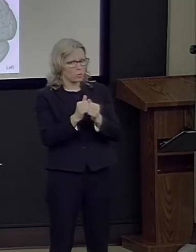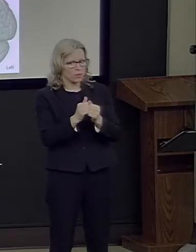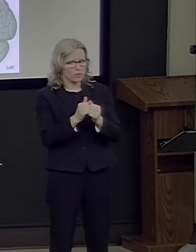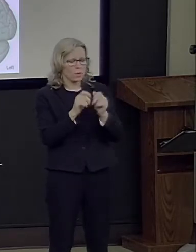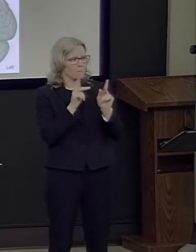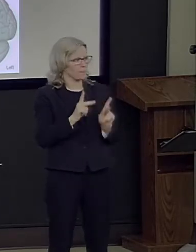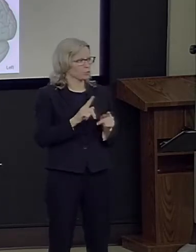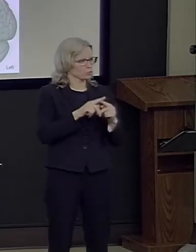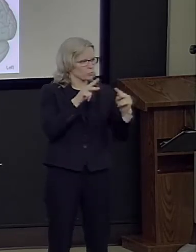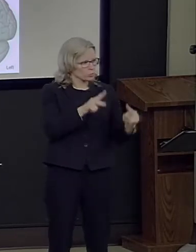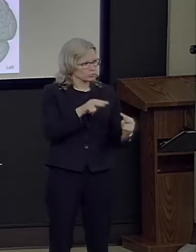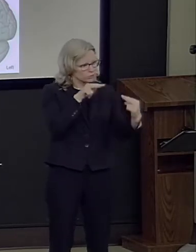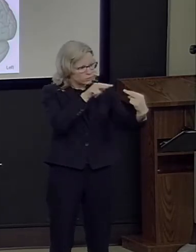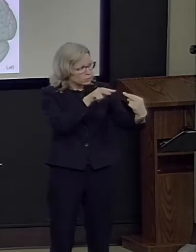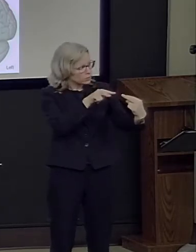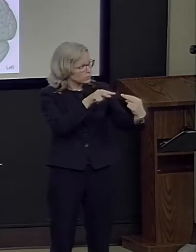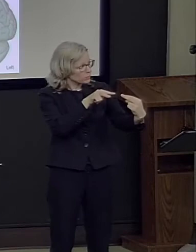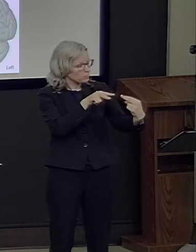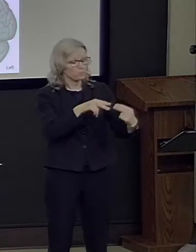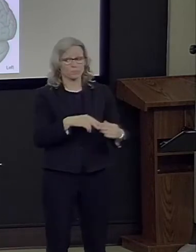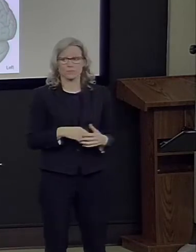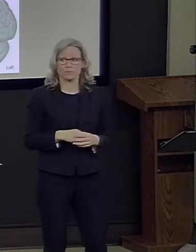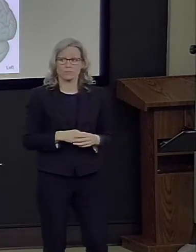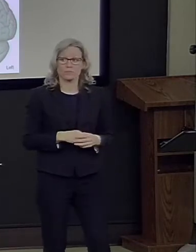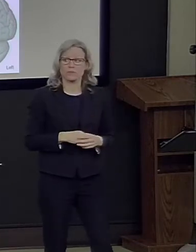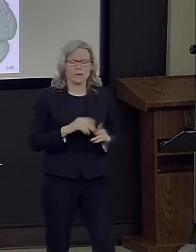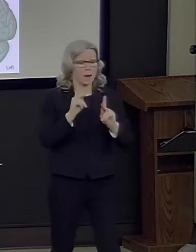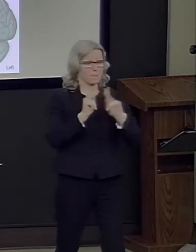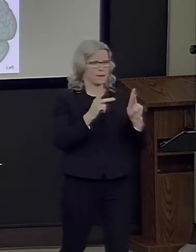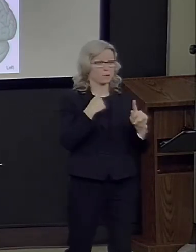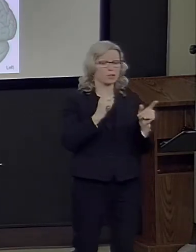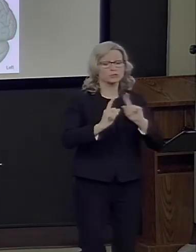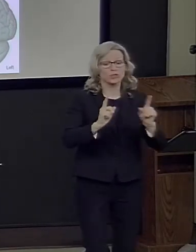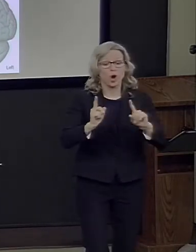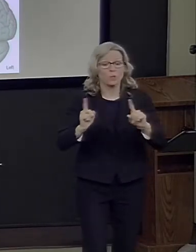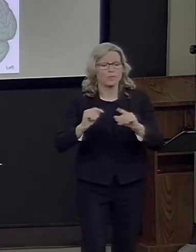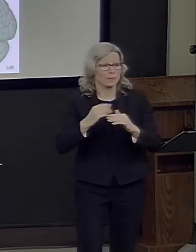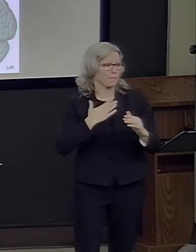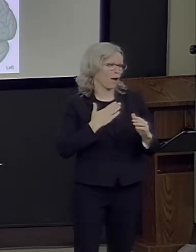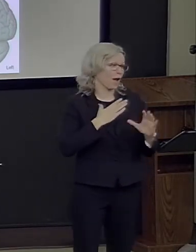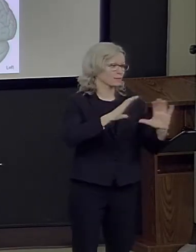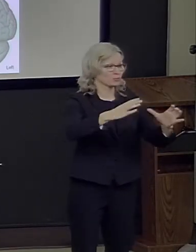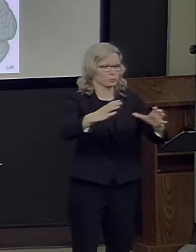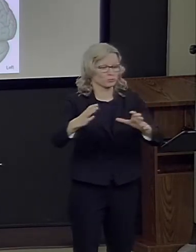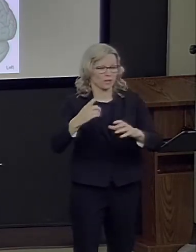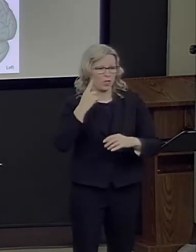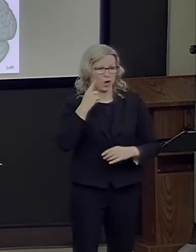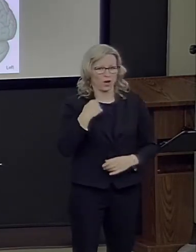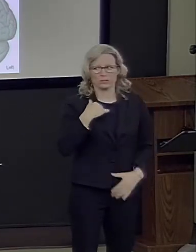the circles that I talked to thought that that was a ridiculous hypothesis.